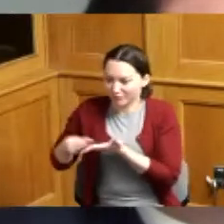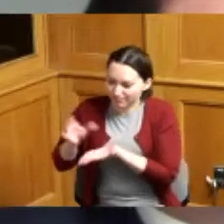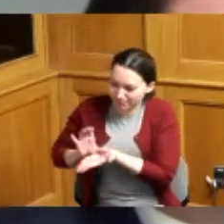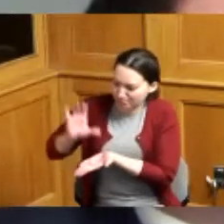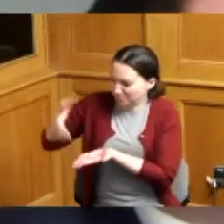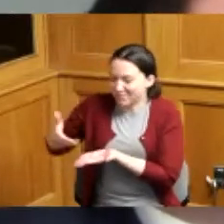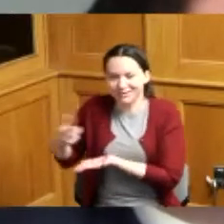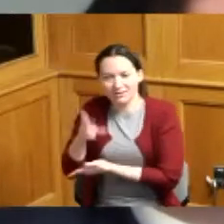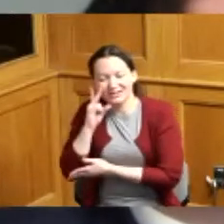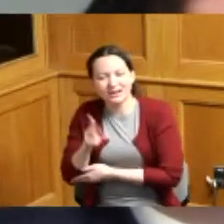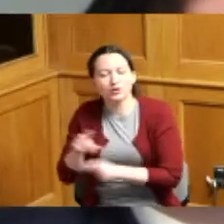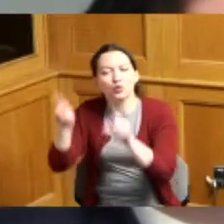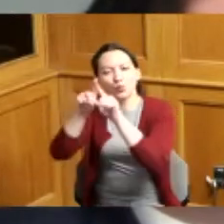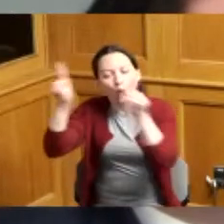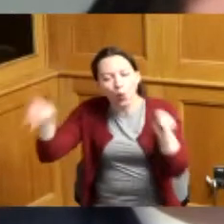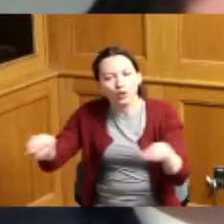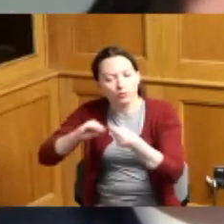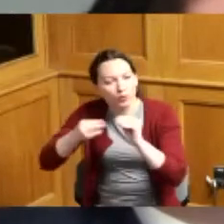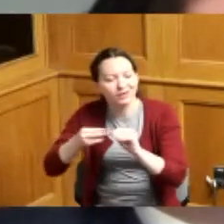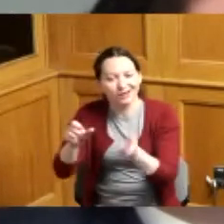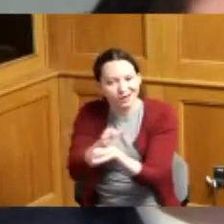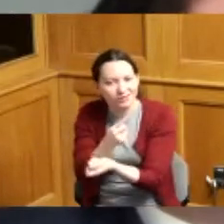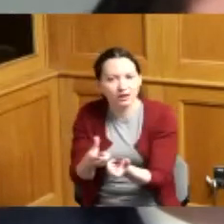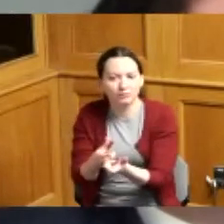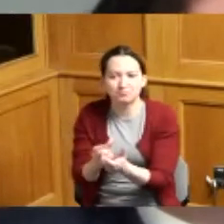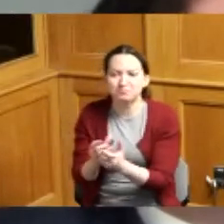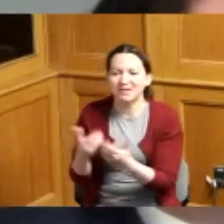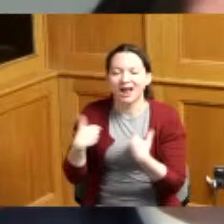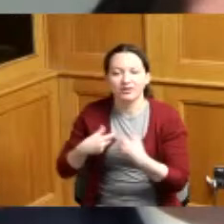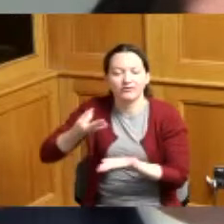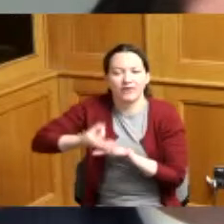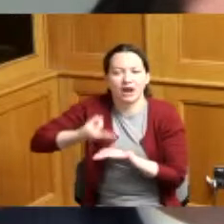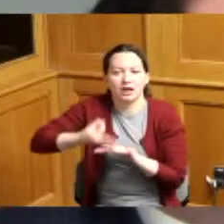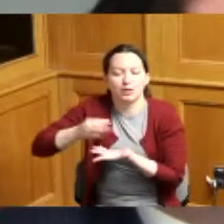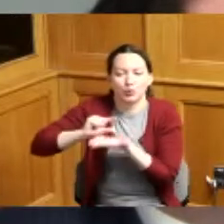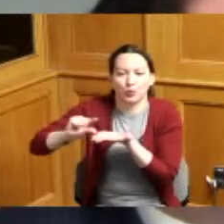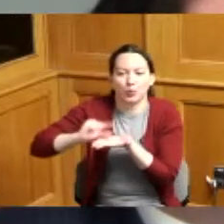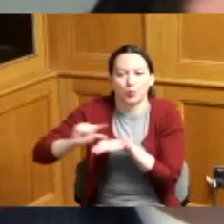with things like scoreboards etc we'll look to debt finance though so there'll be uh debt service